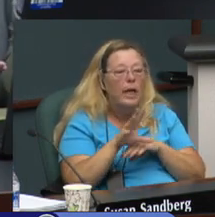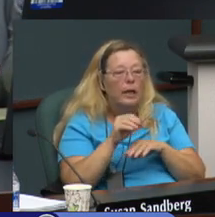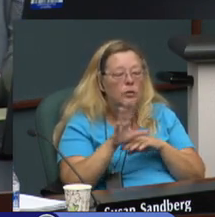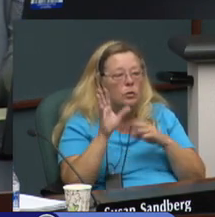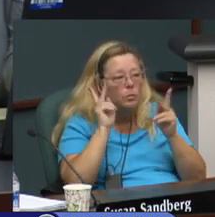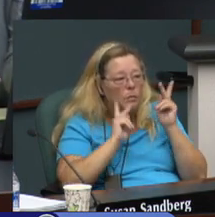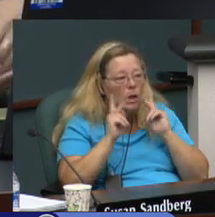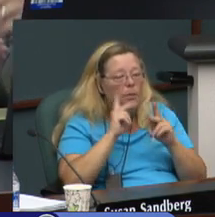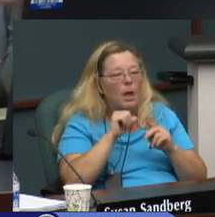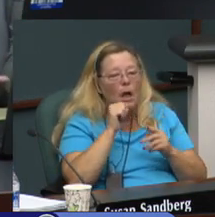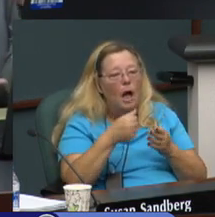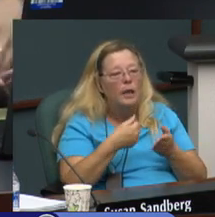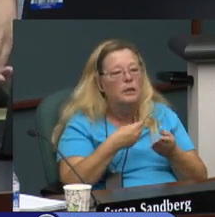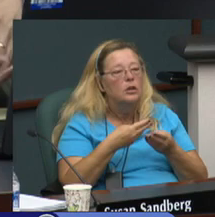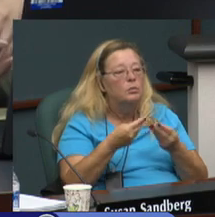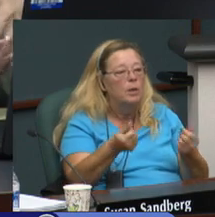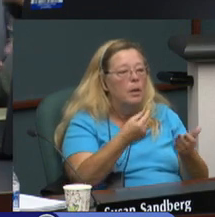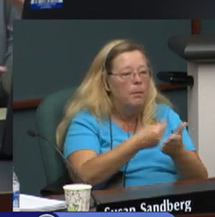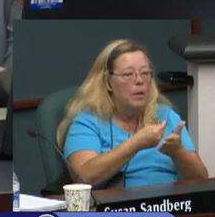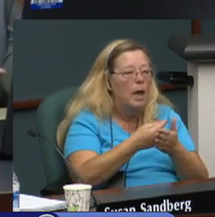they don't spend money and come to the Board of Zoning Appeals if it's unlikely